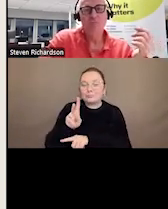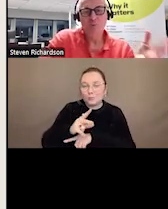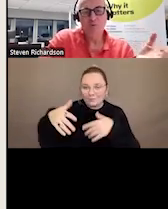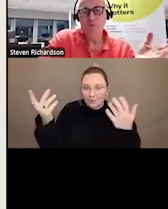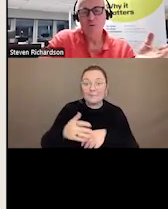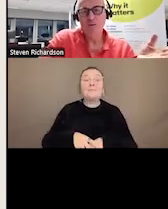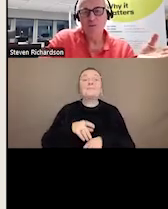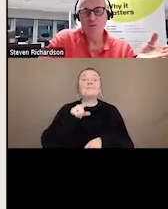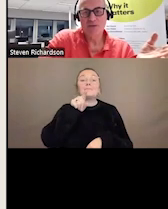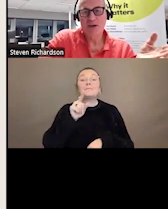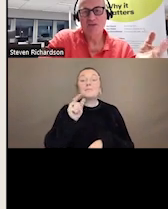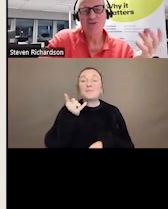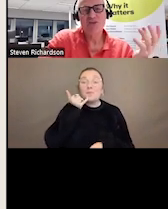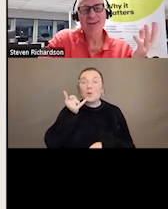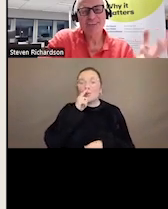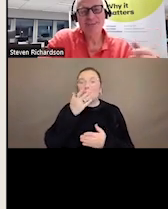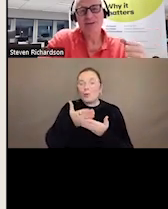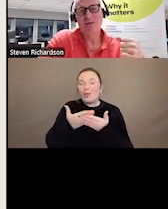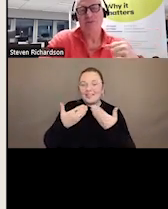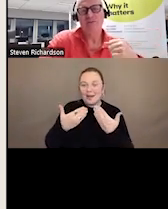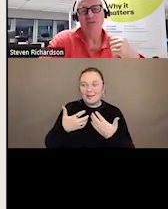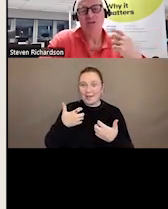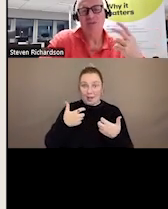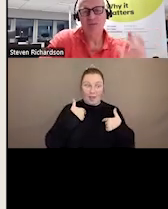But also calling people on the day to share the excitement, to share the